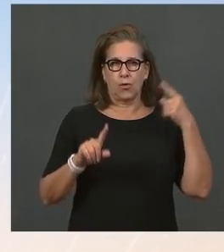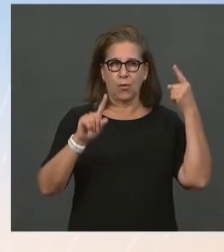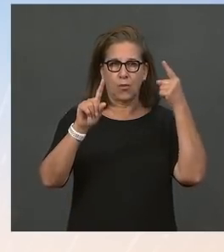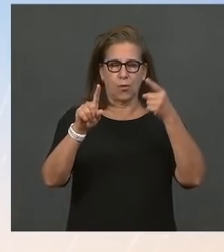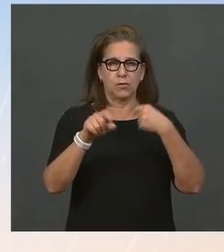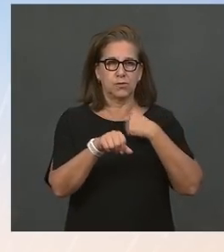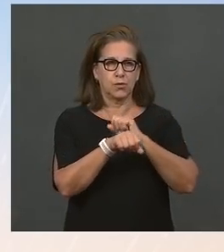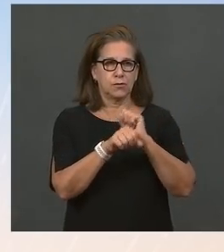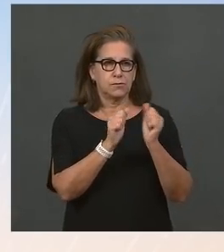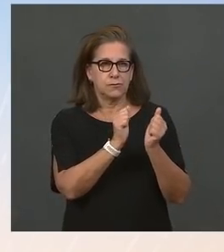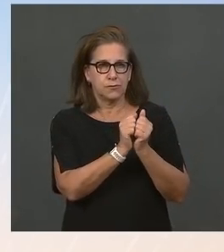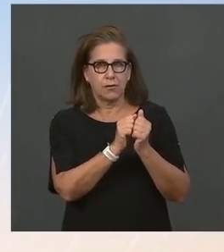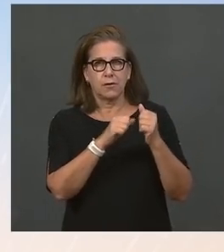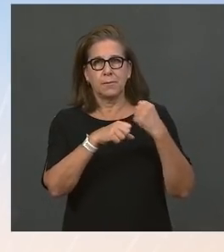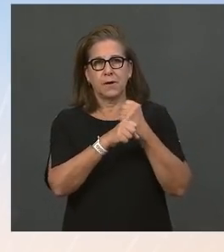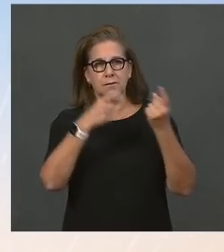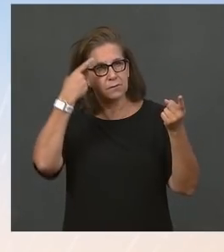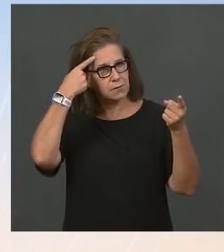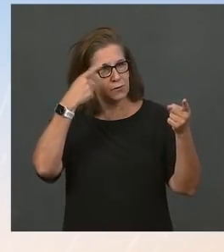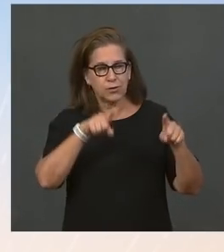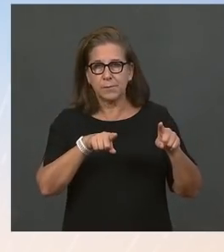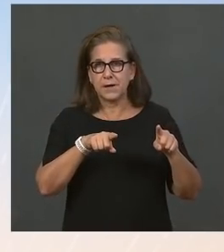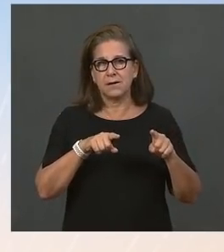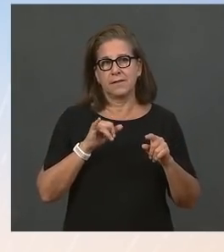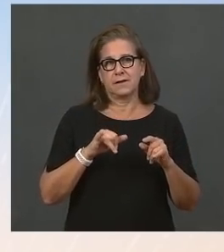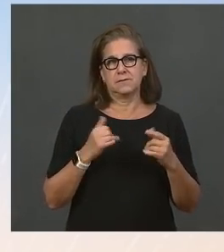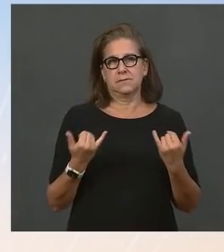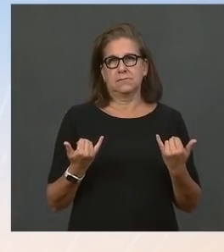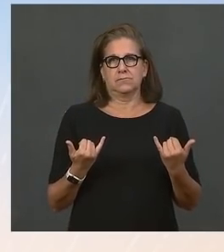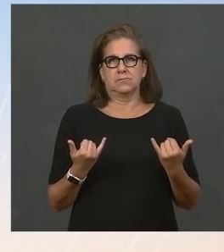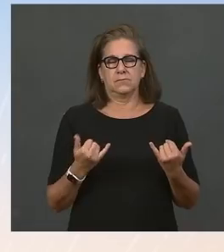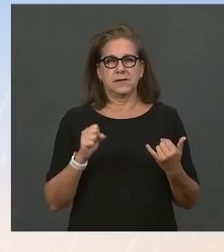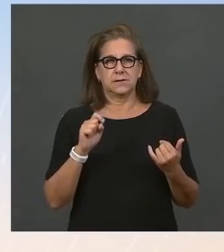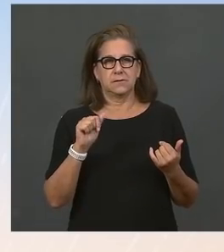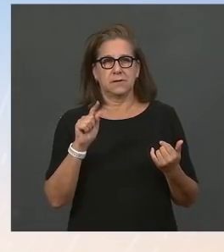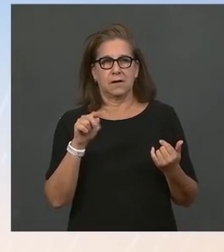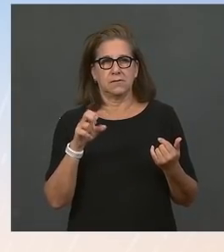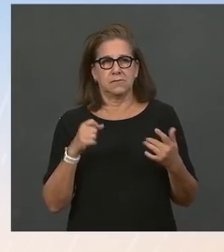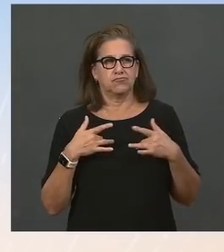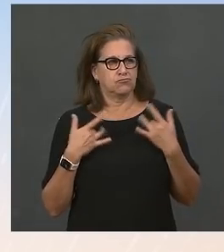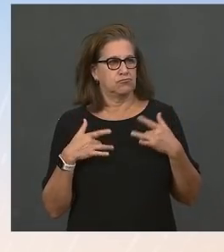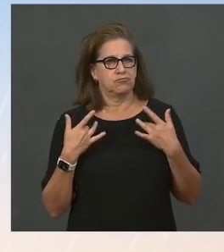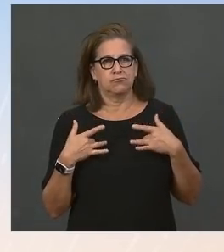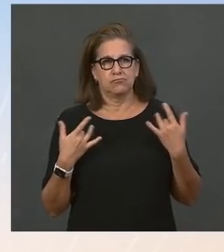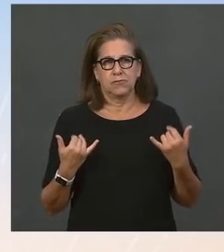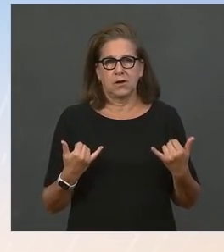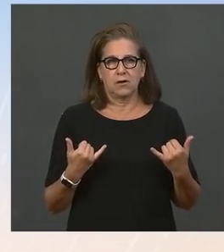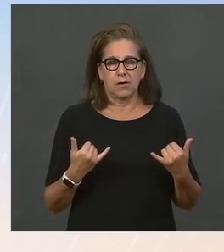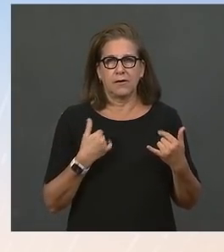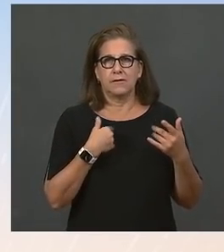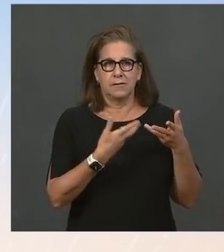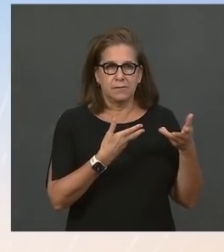Our focus is on making significant progress on that. We've seen that happen over the last several days. We're encouraged by the shared commitment